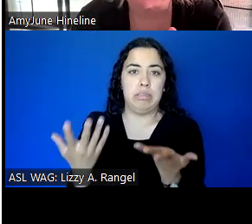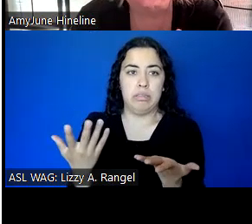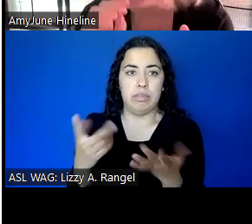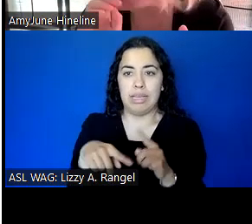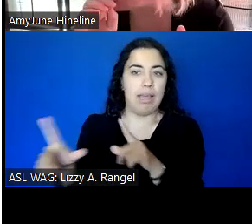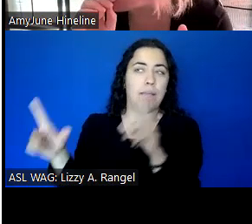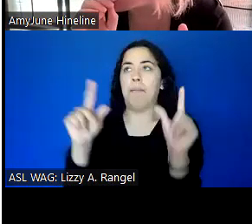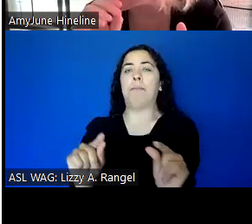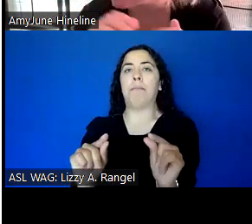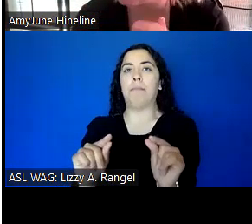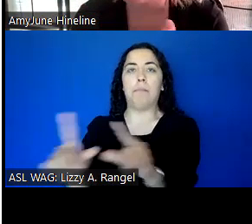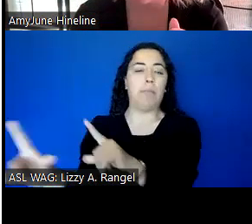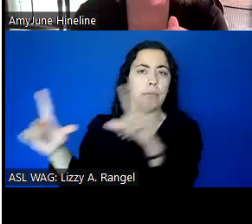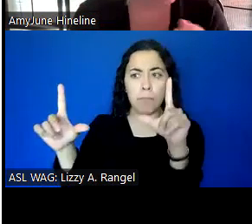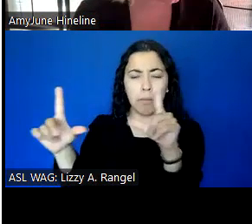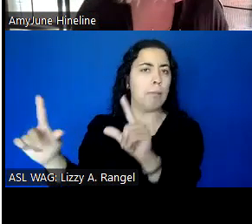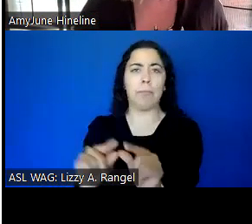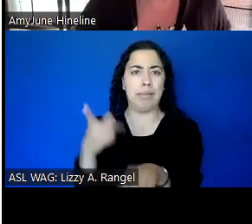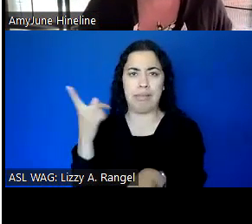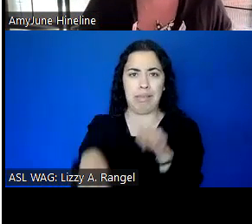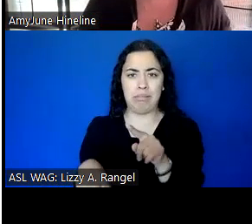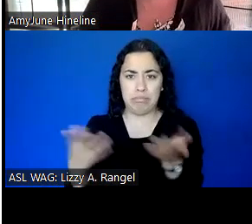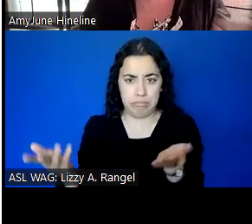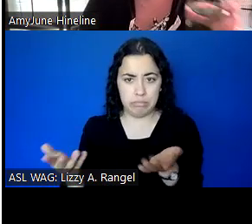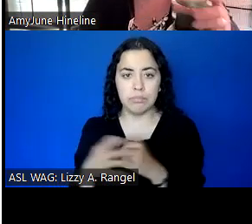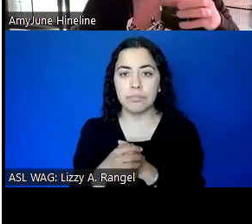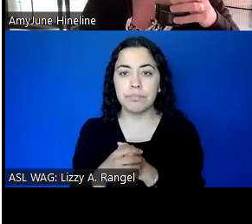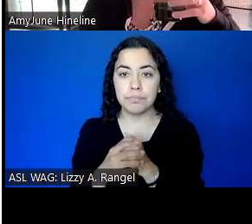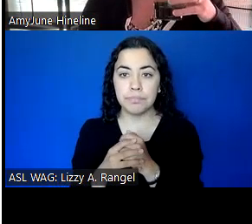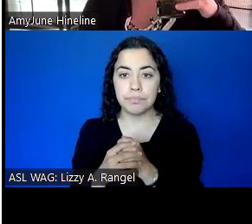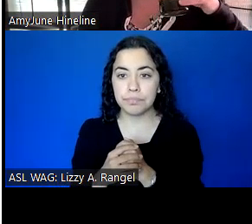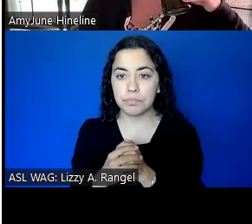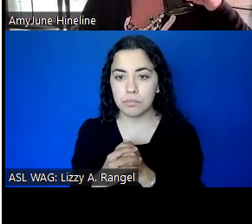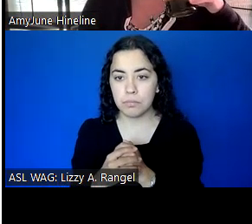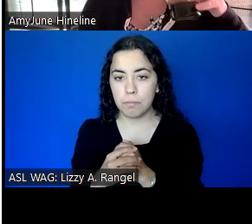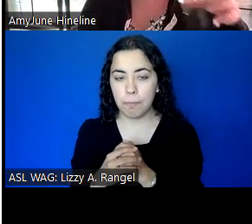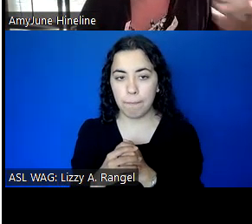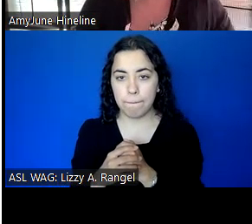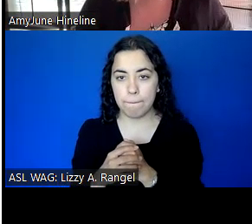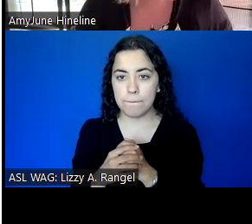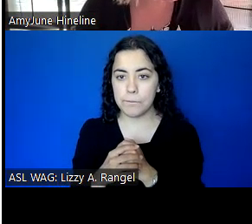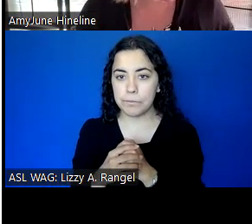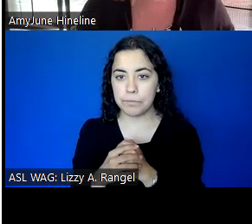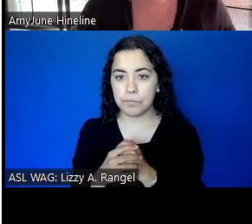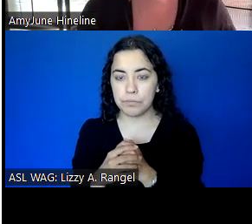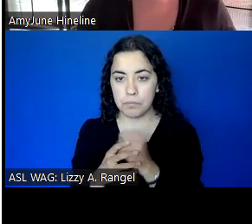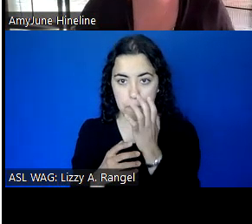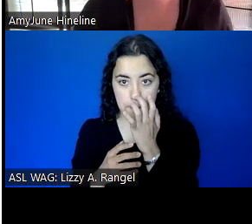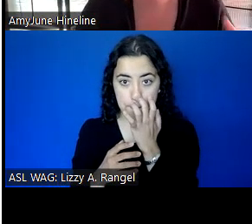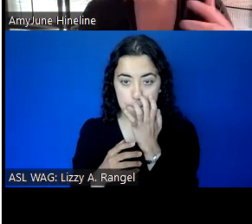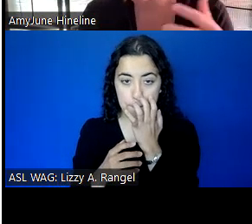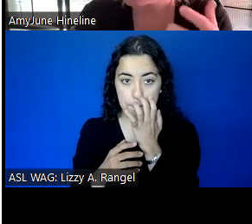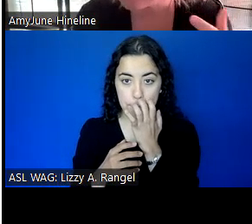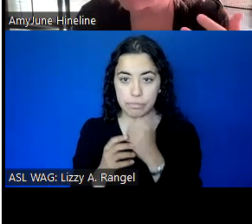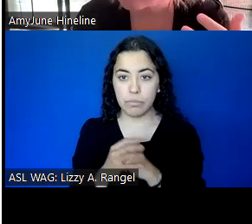that is 2.1.2, which talks -- it's an A Level 2 -- is no keyboard traps. Once they get into